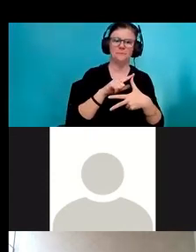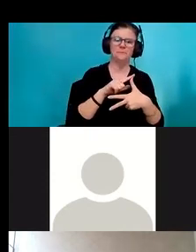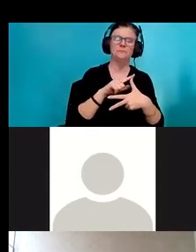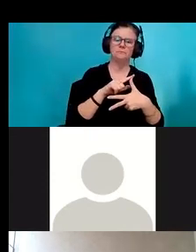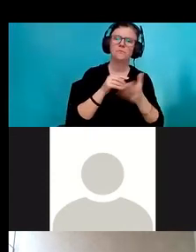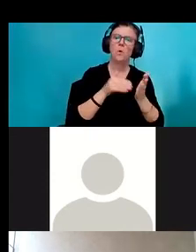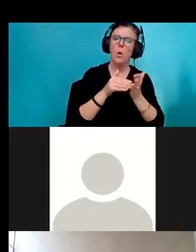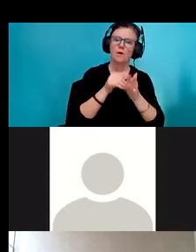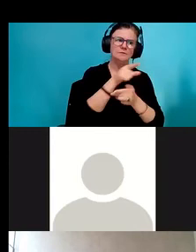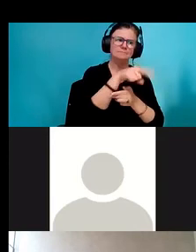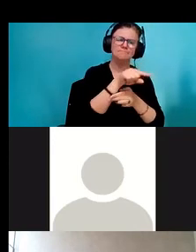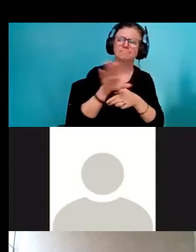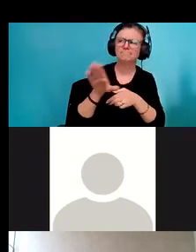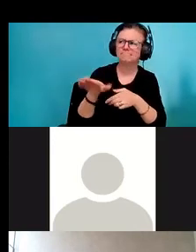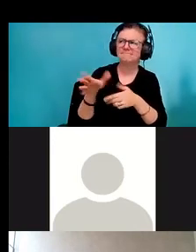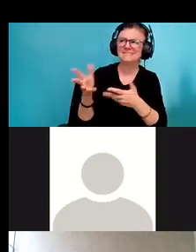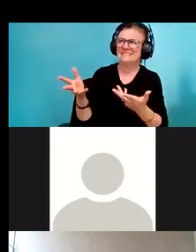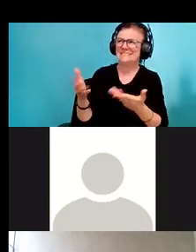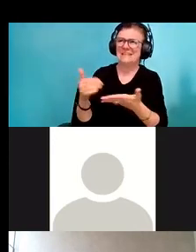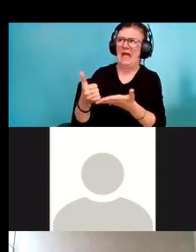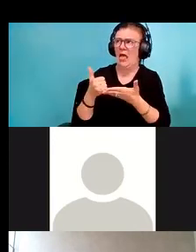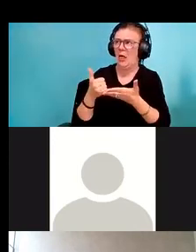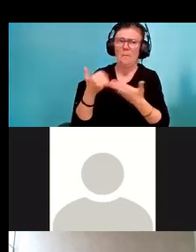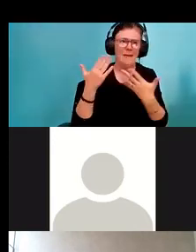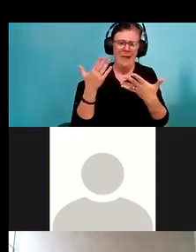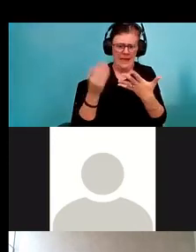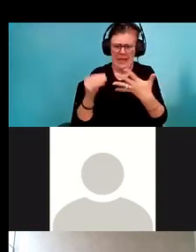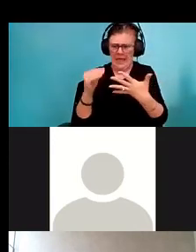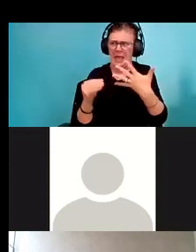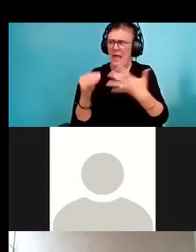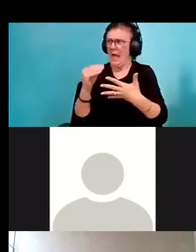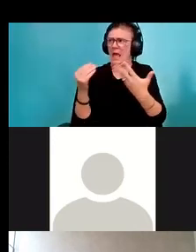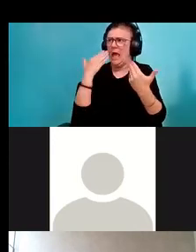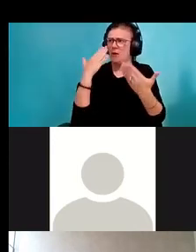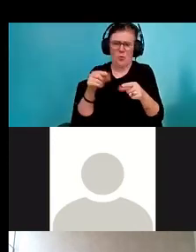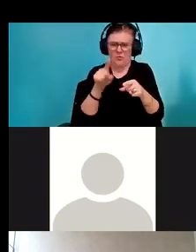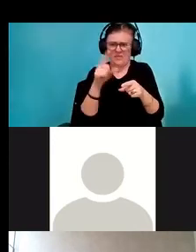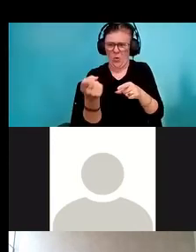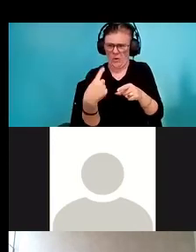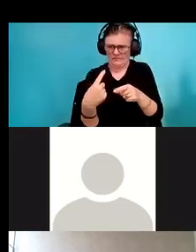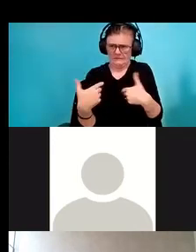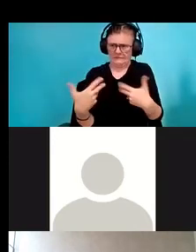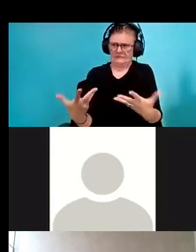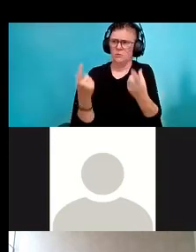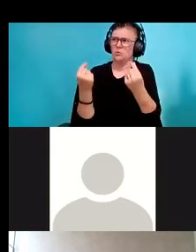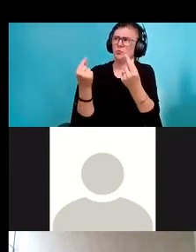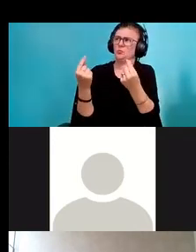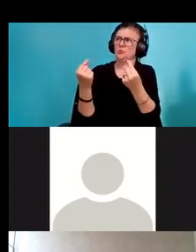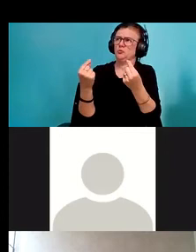reaching out to us saying, help, I don't know what to write. How do I answer this question, or how do I use of this space?